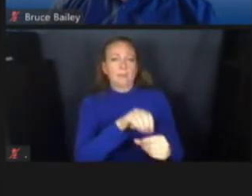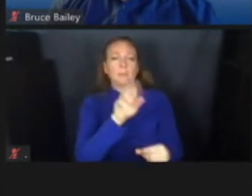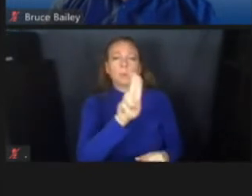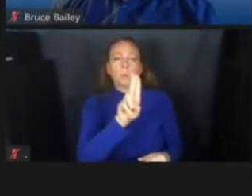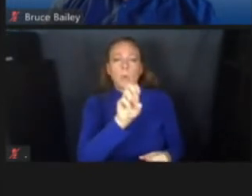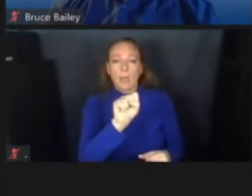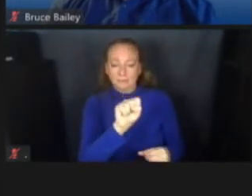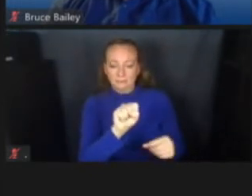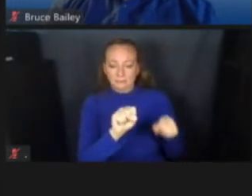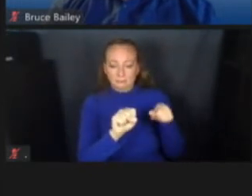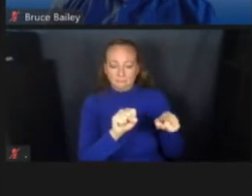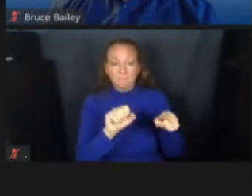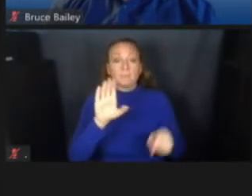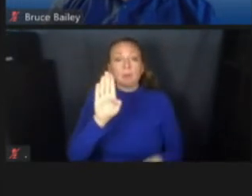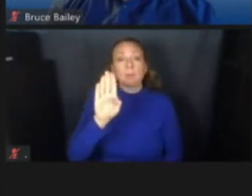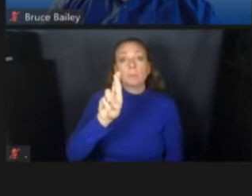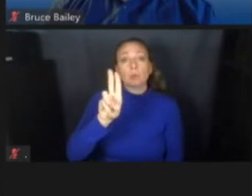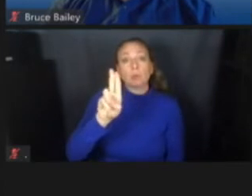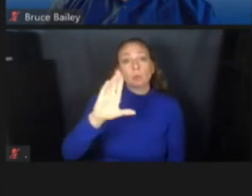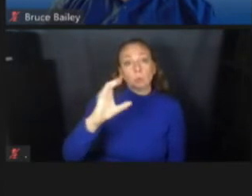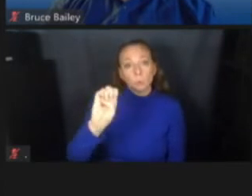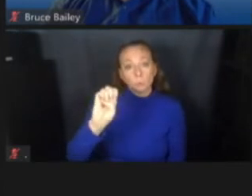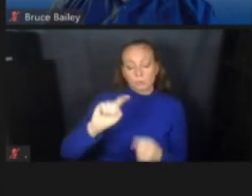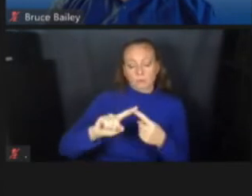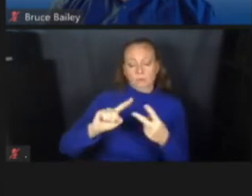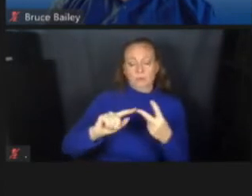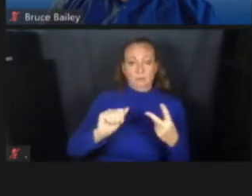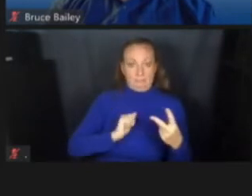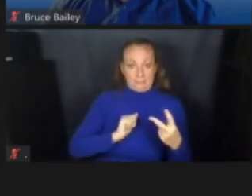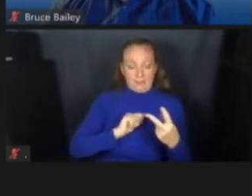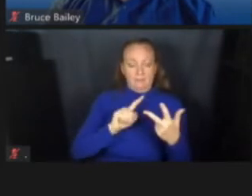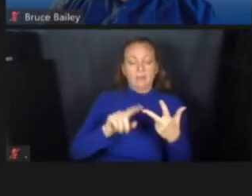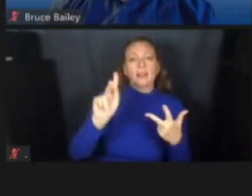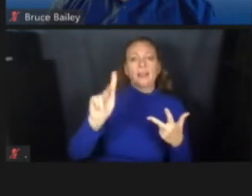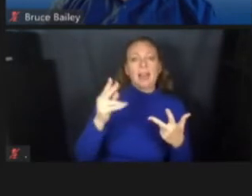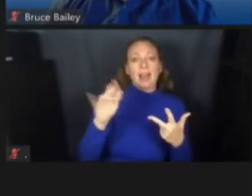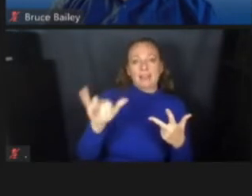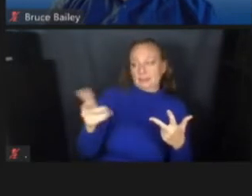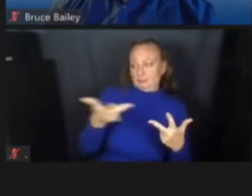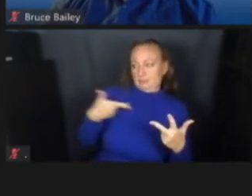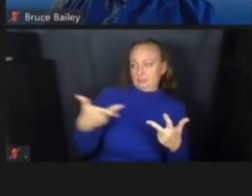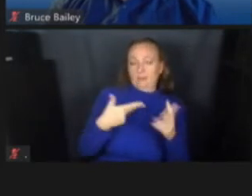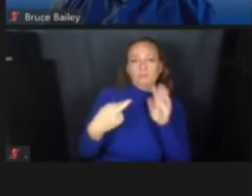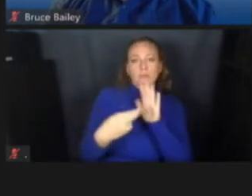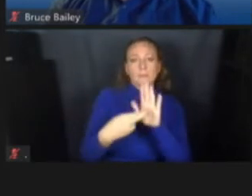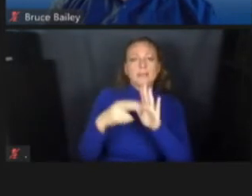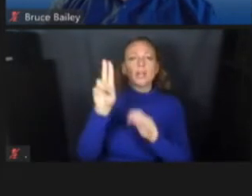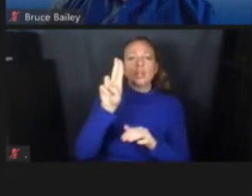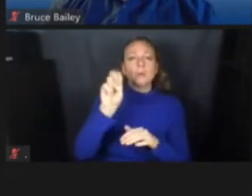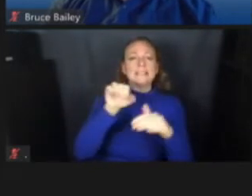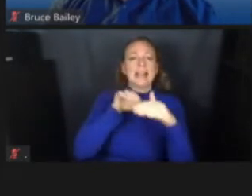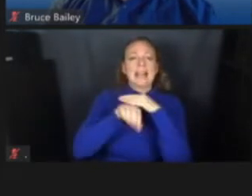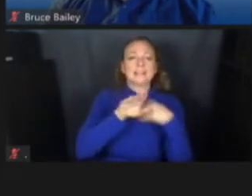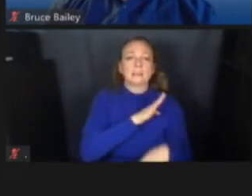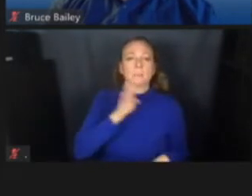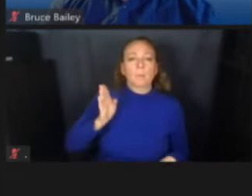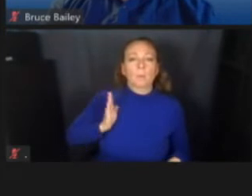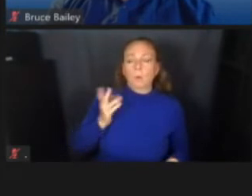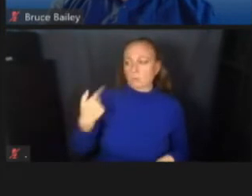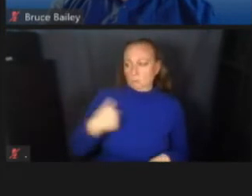Bruce, Kathy and I, as representatives of the U.S. Access Board staff, we have been meeting with Shared Services Canada,